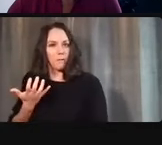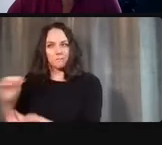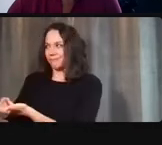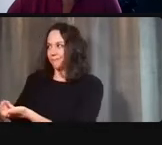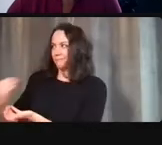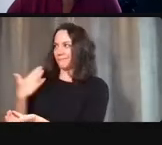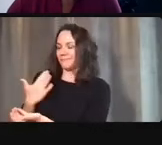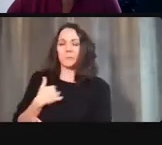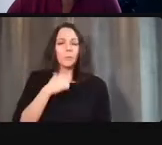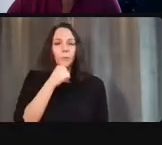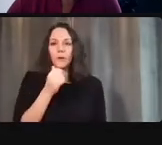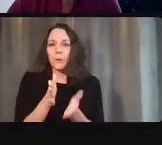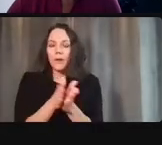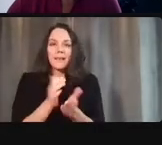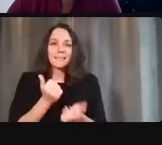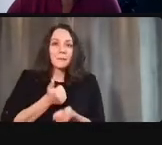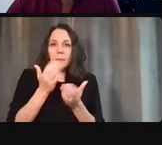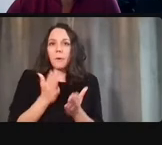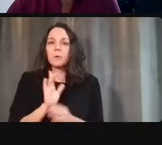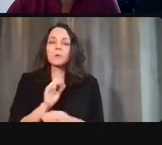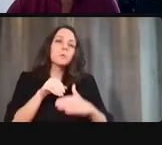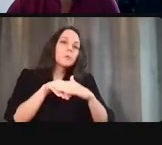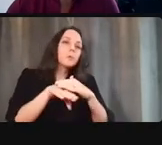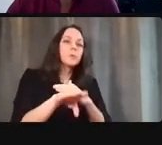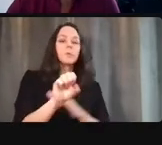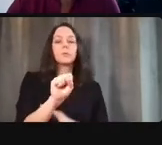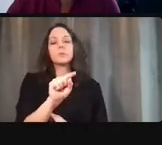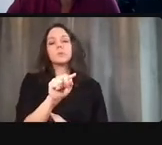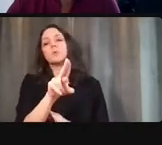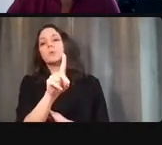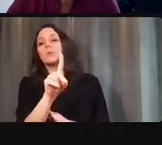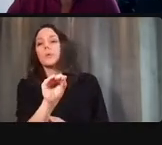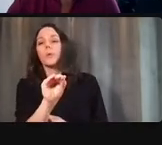and give us a really high quality fancy recording.